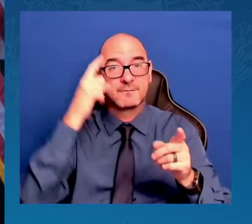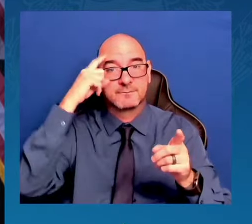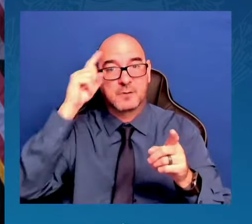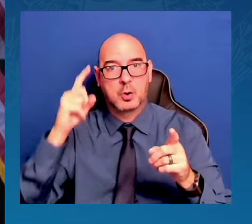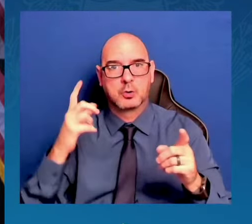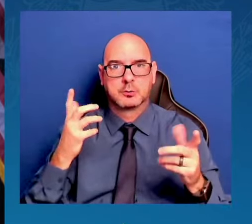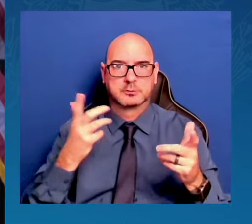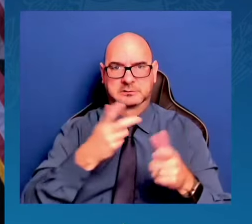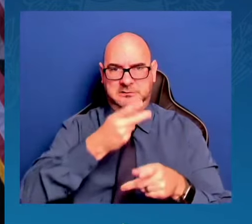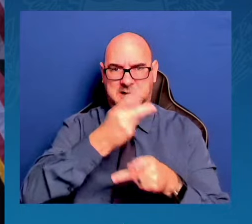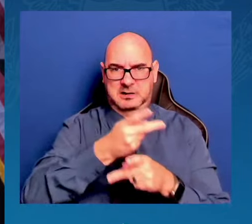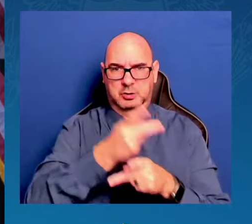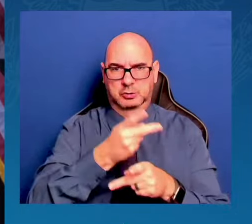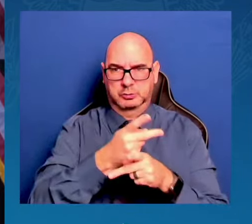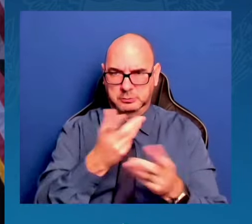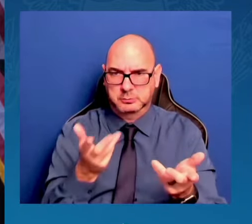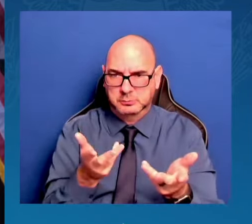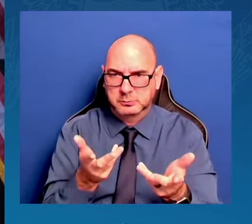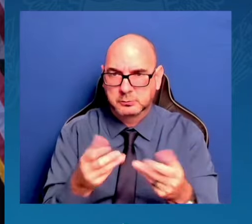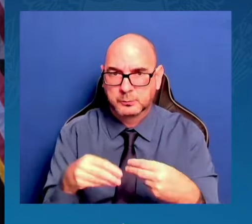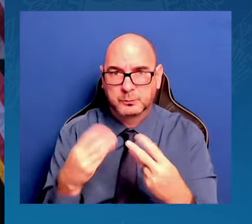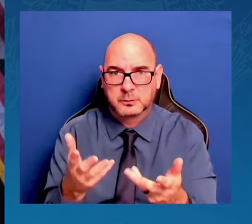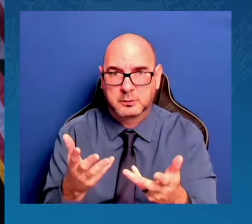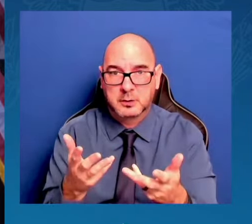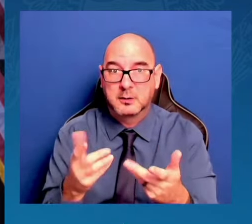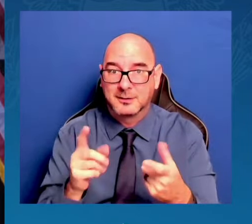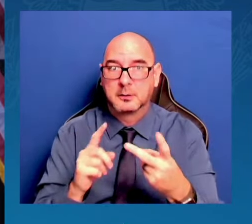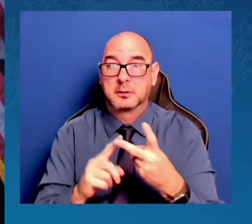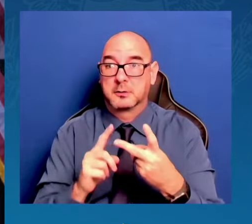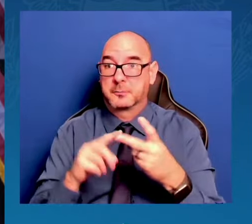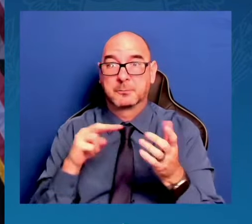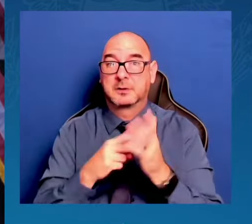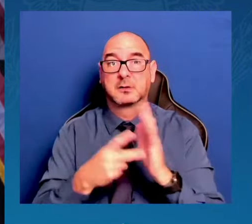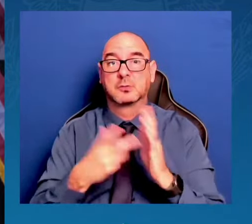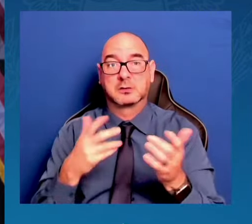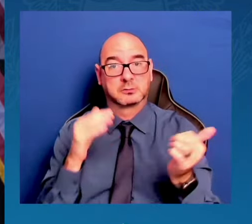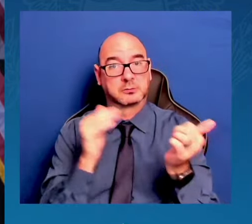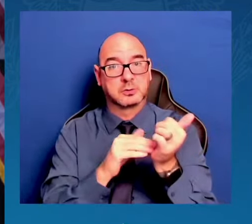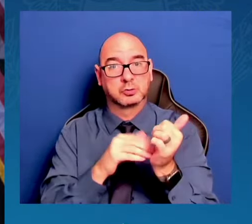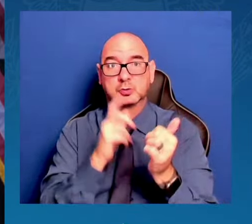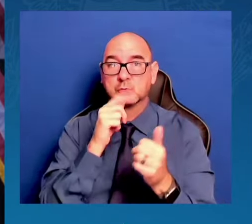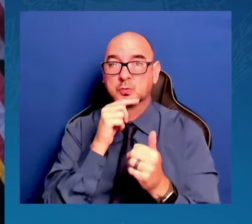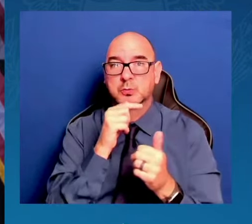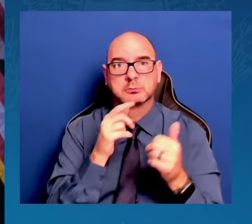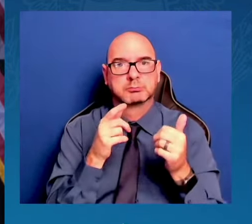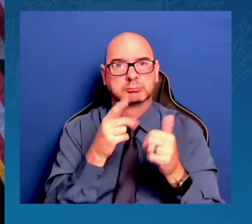It has meant that the doctor who treated her faced death threats